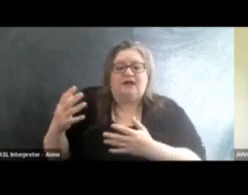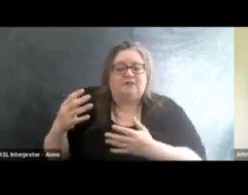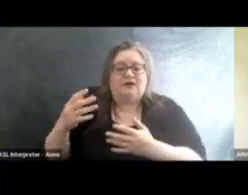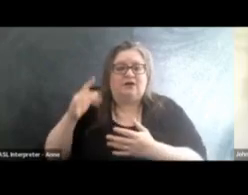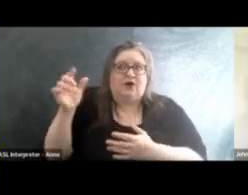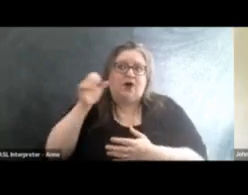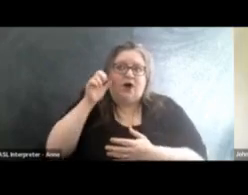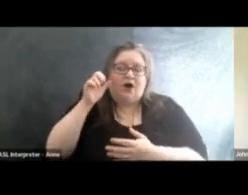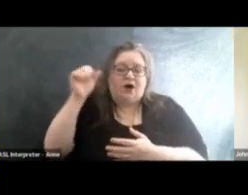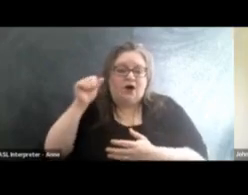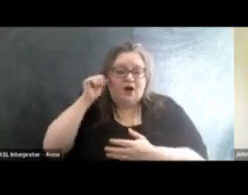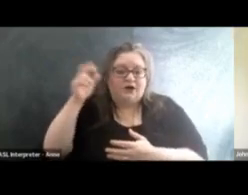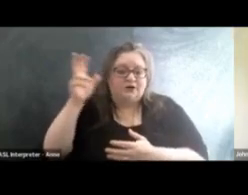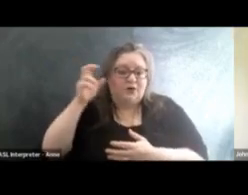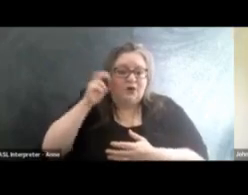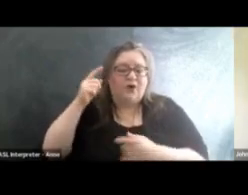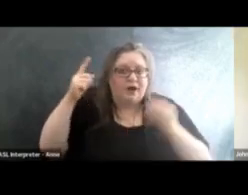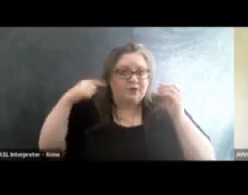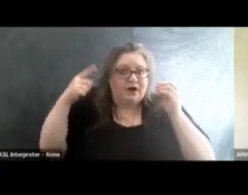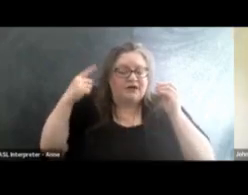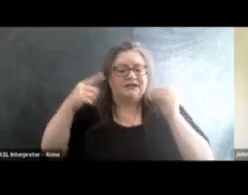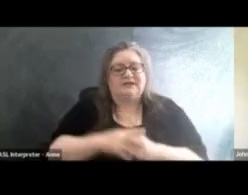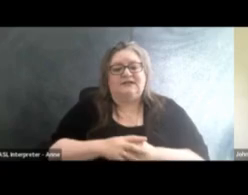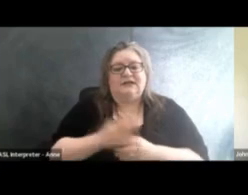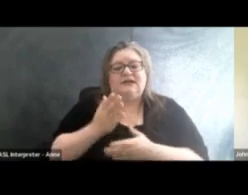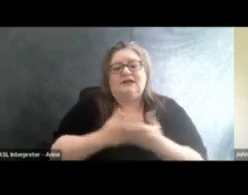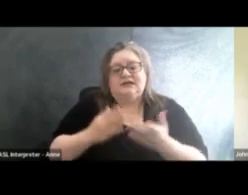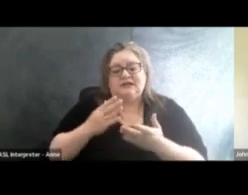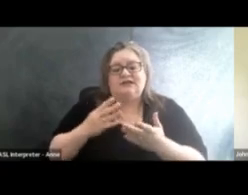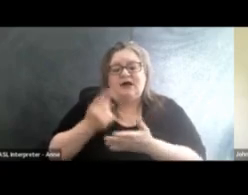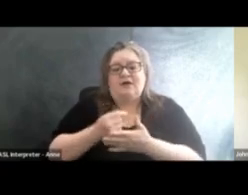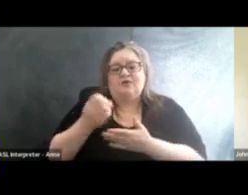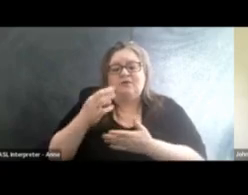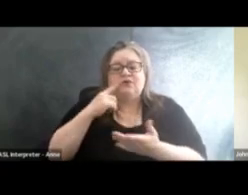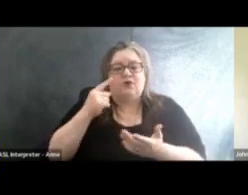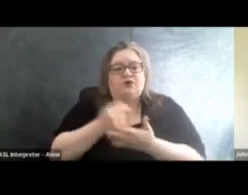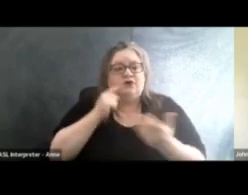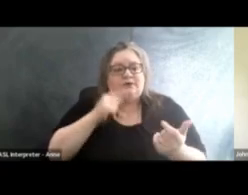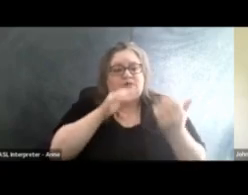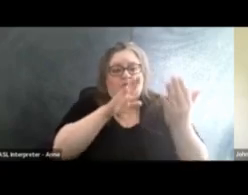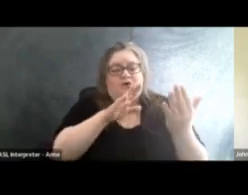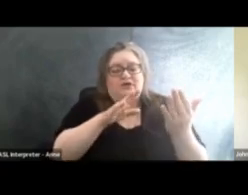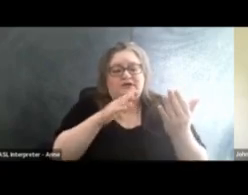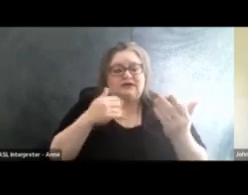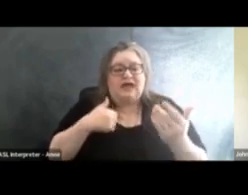processing, some treatment programs and or treatment approaches have a lexicon. They